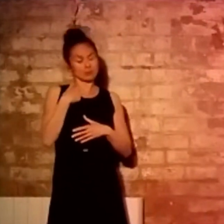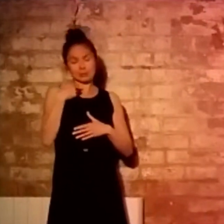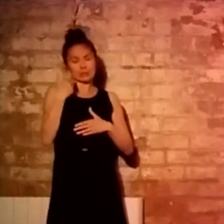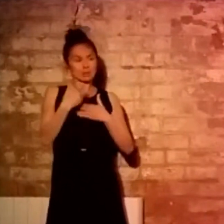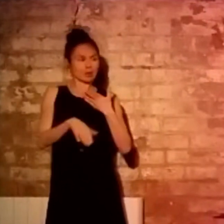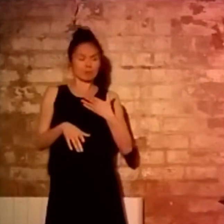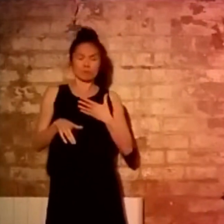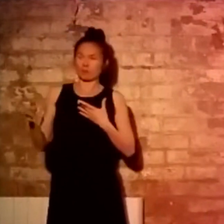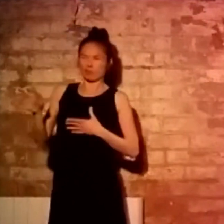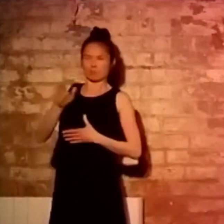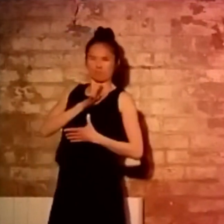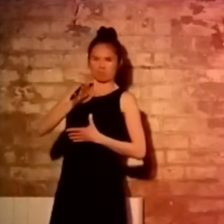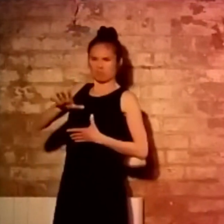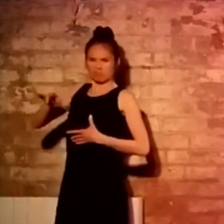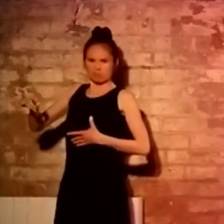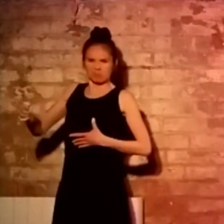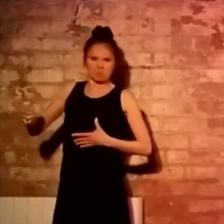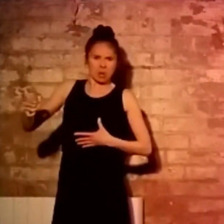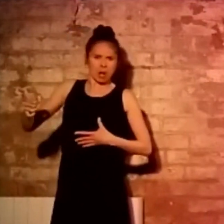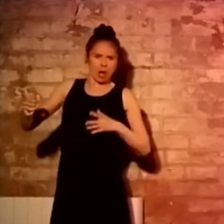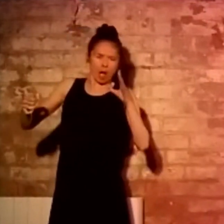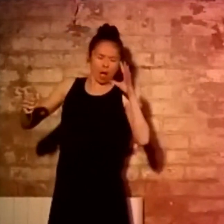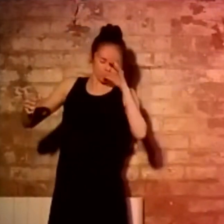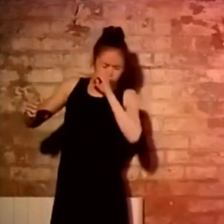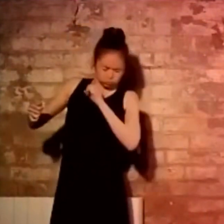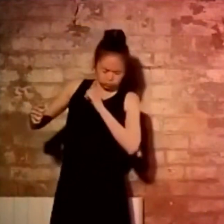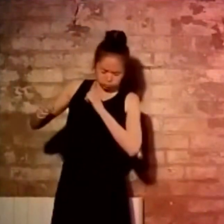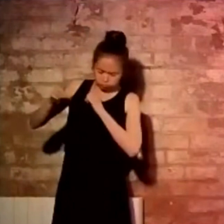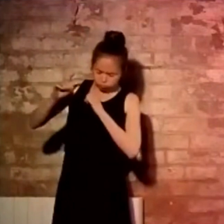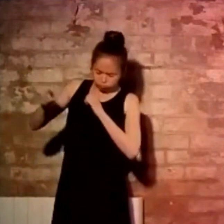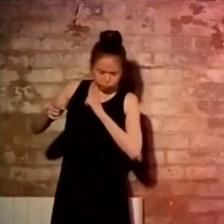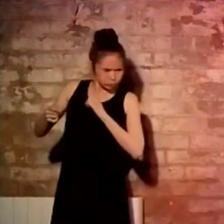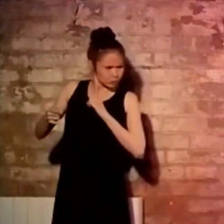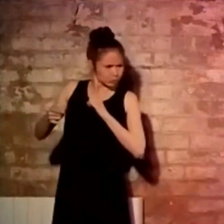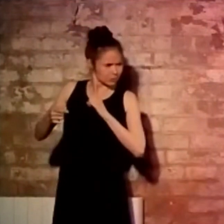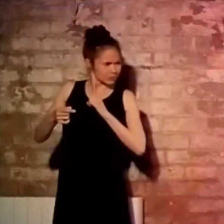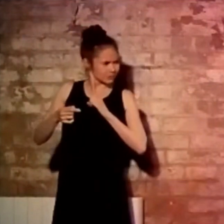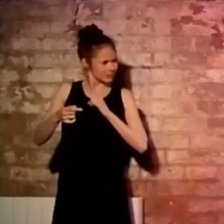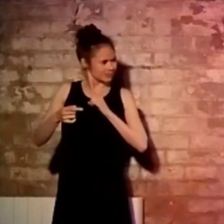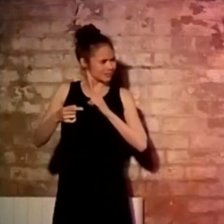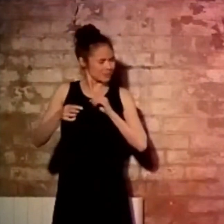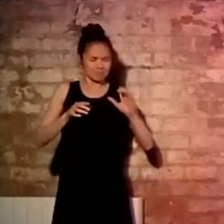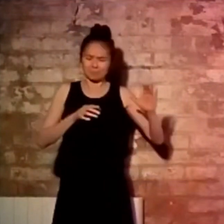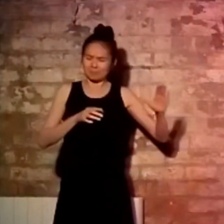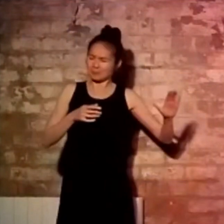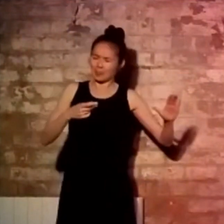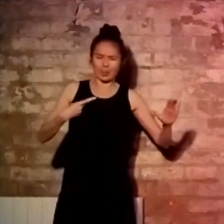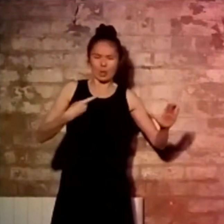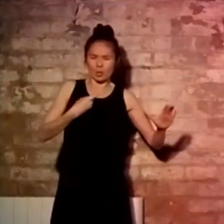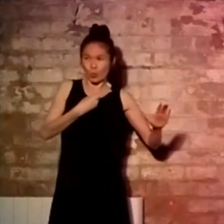Tis in sleep, where warriors are truly accursed. Why speak so candid? Famed we are as rivals.